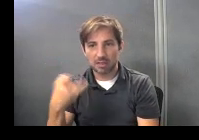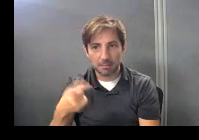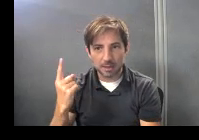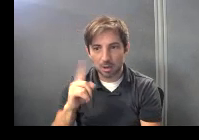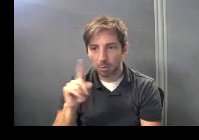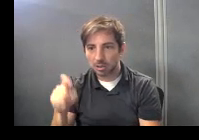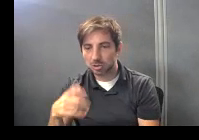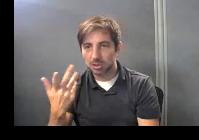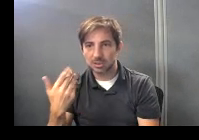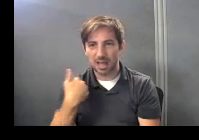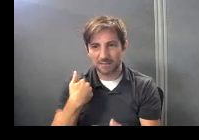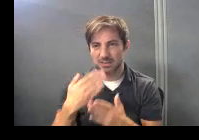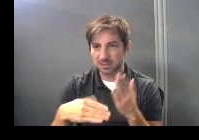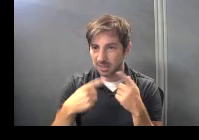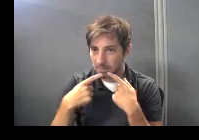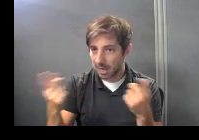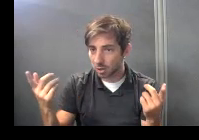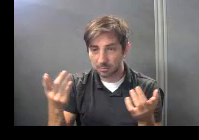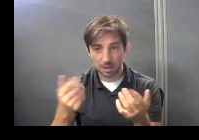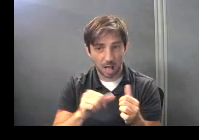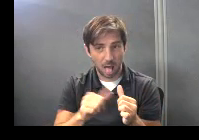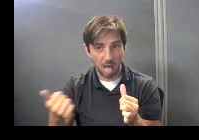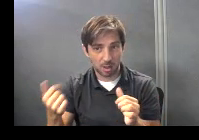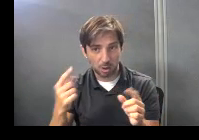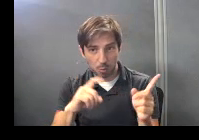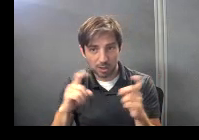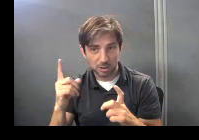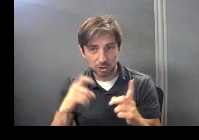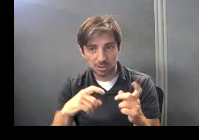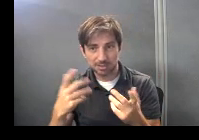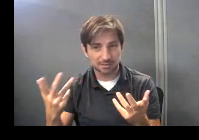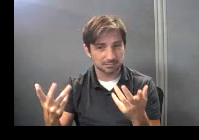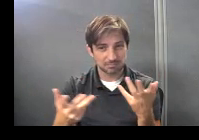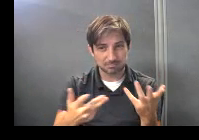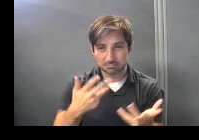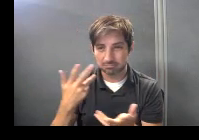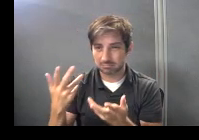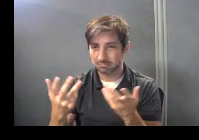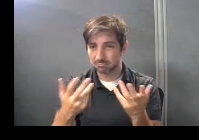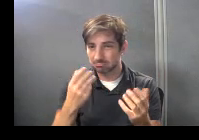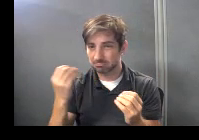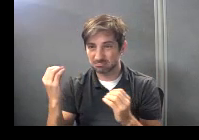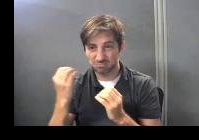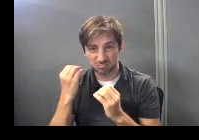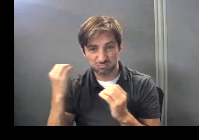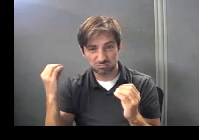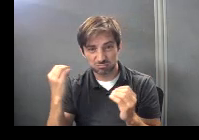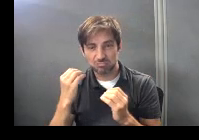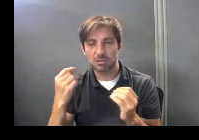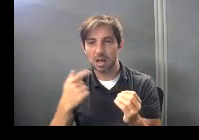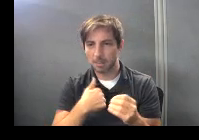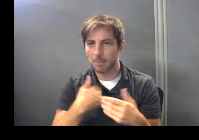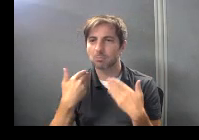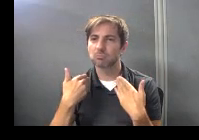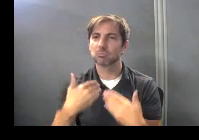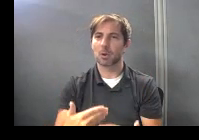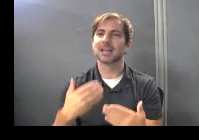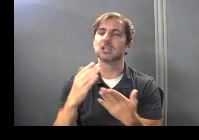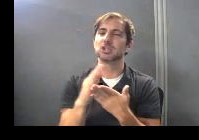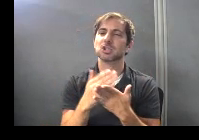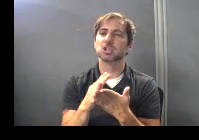UNLESS ANYONE HAS ANYTHING ELSE TO THROW IN, I'M GOING TO SHARE MY SCREEN WHILE WE DO THAT.